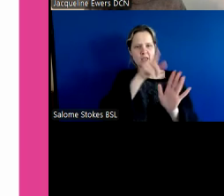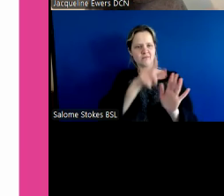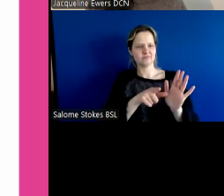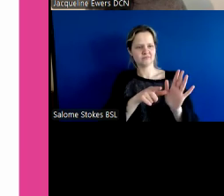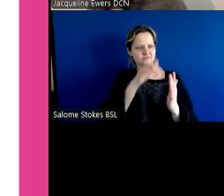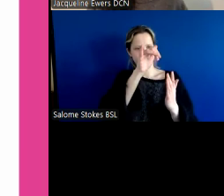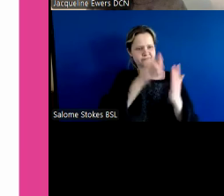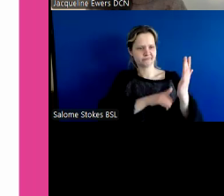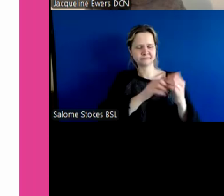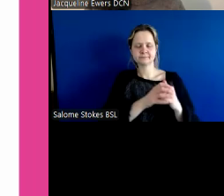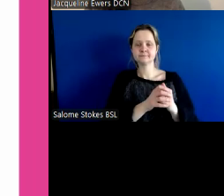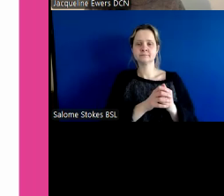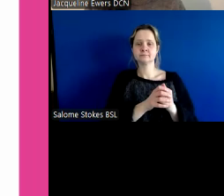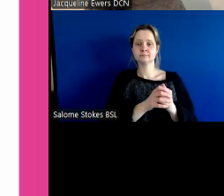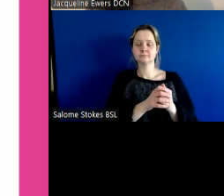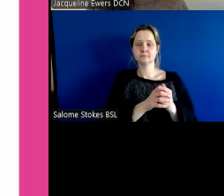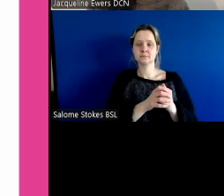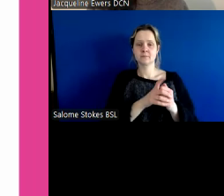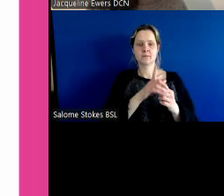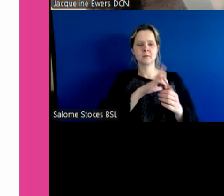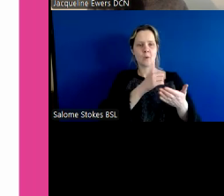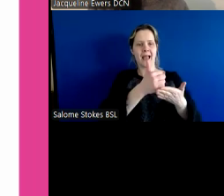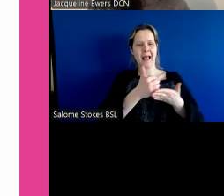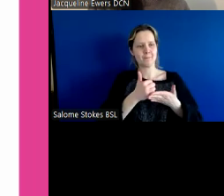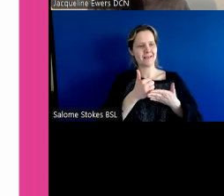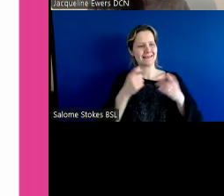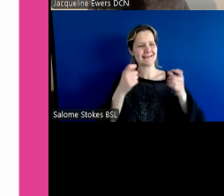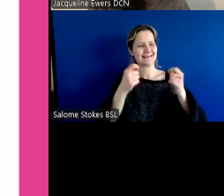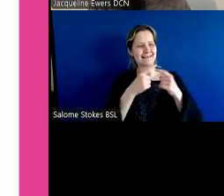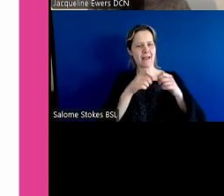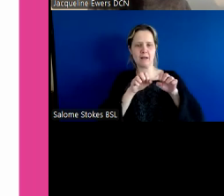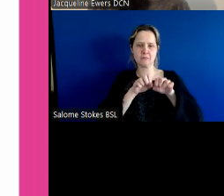and it's to help support my email marketing.